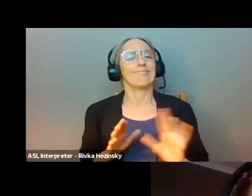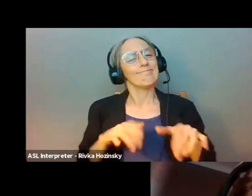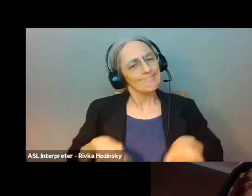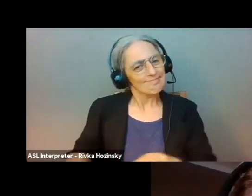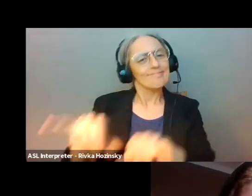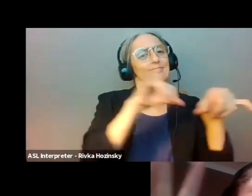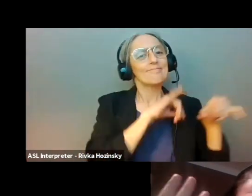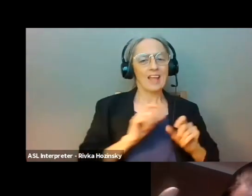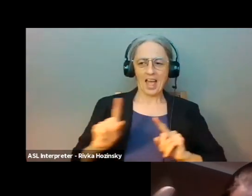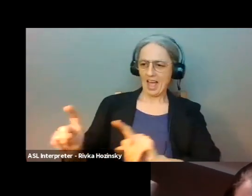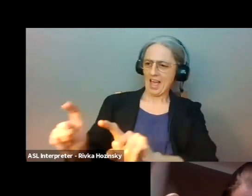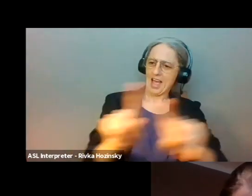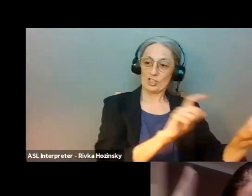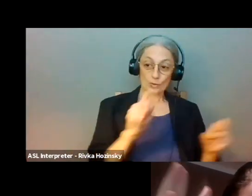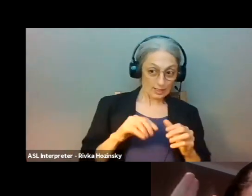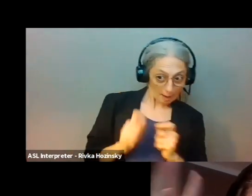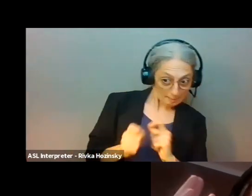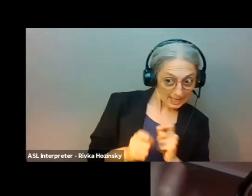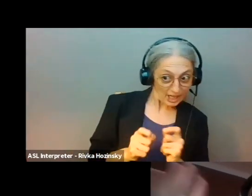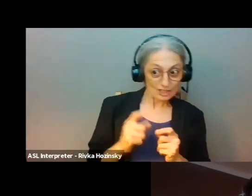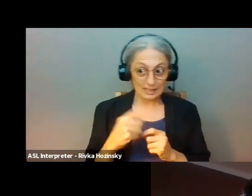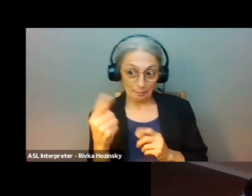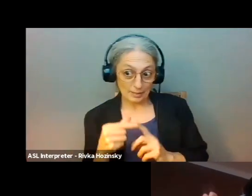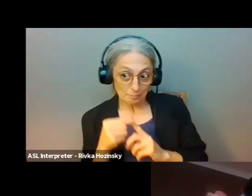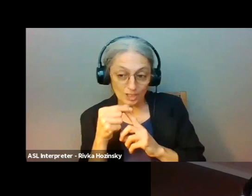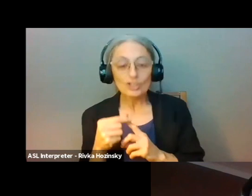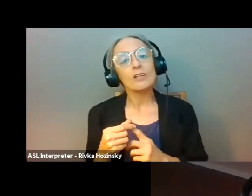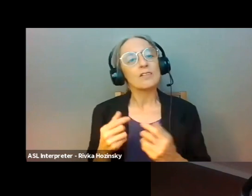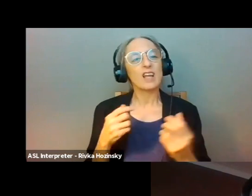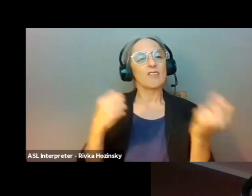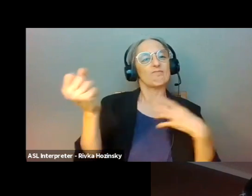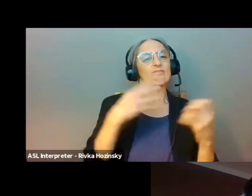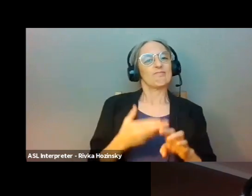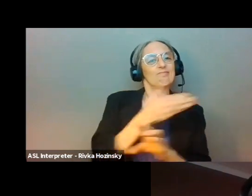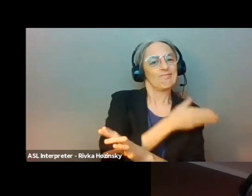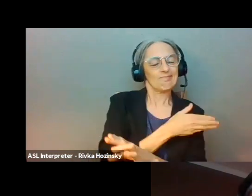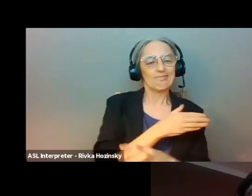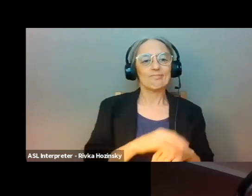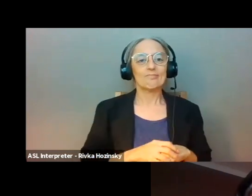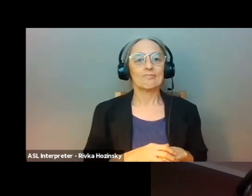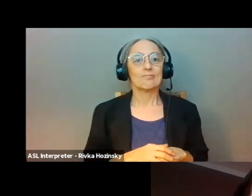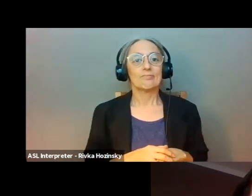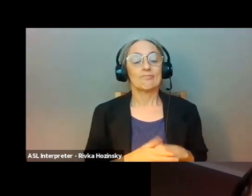standard customer service language, the easier it is for people to realize that they might need to look into something.